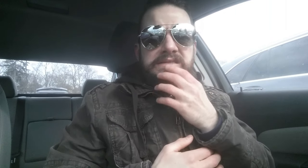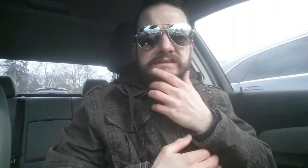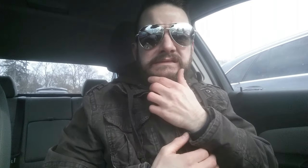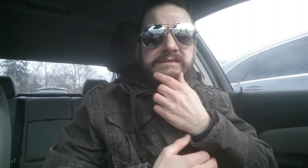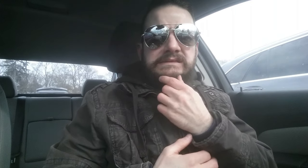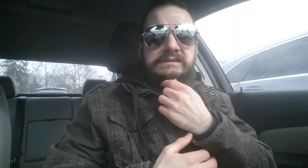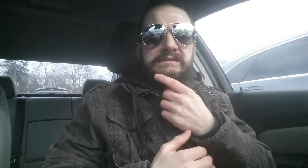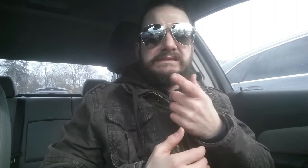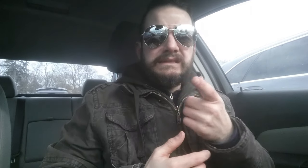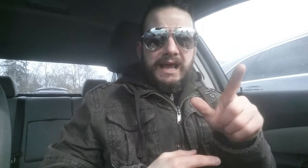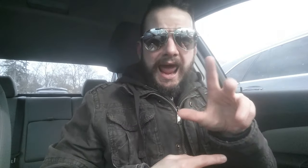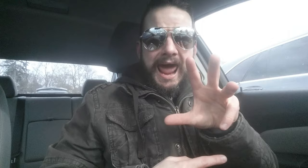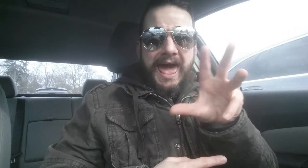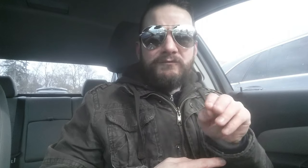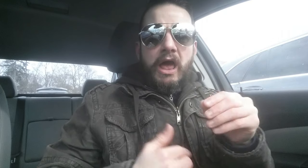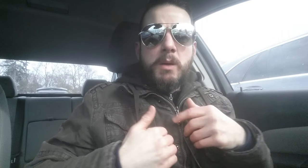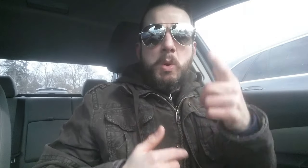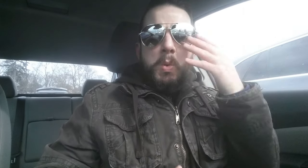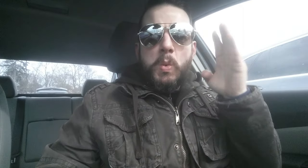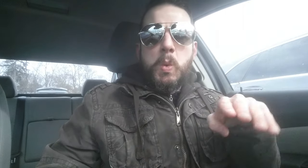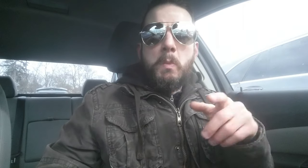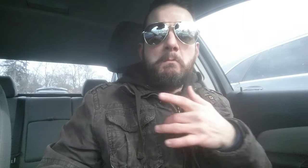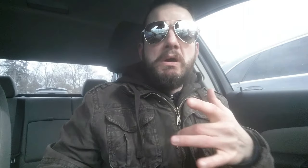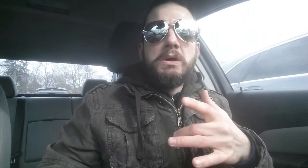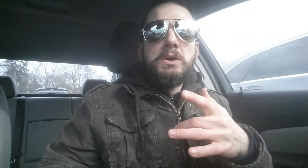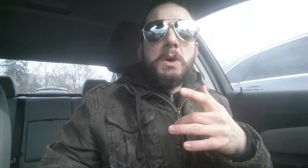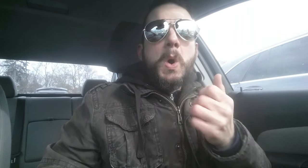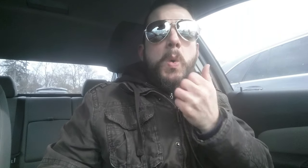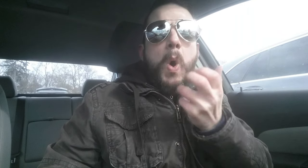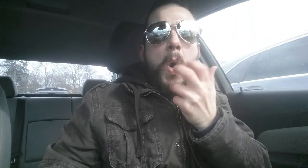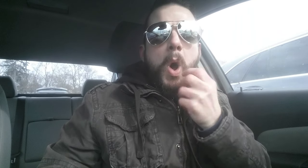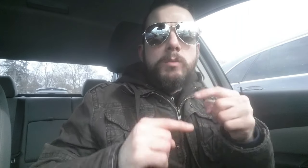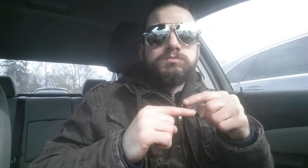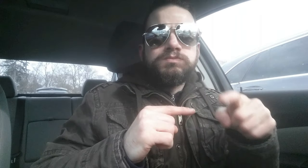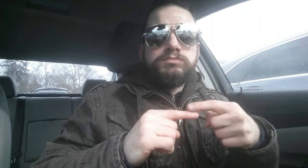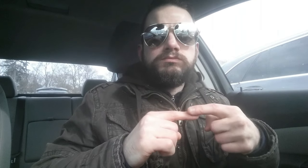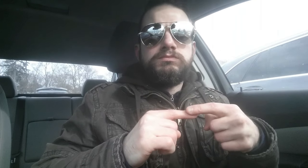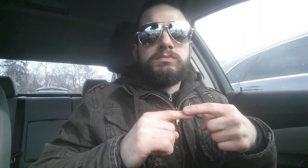As you know African animals are accustomed to warm climate year round,